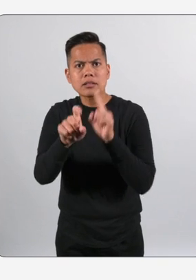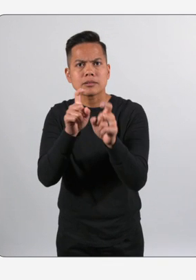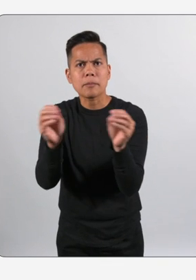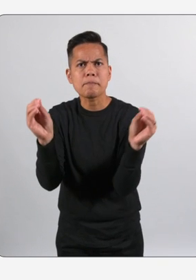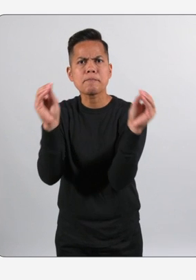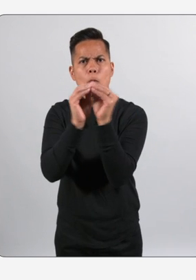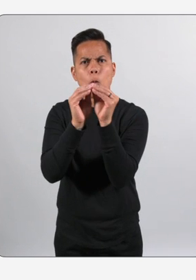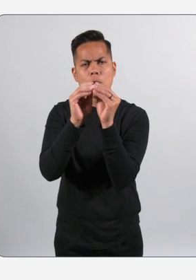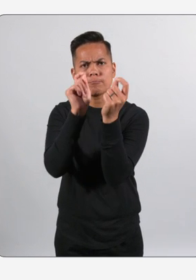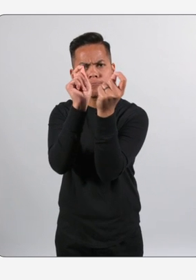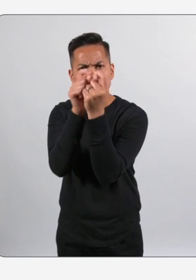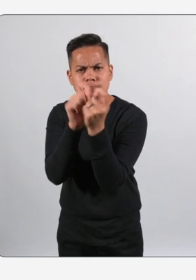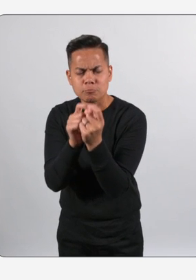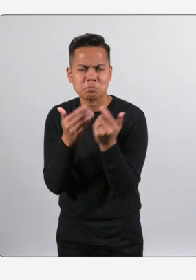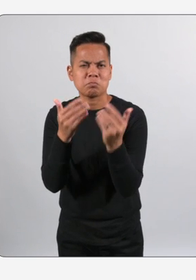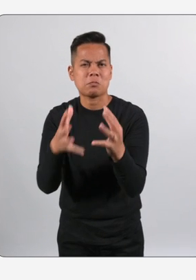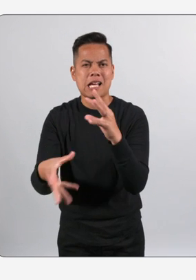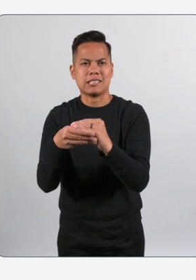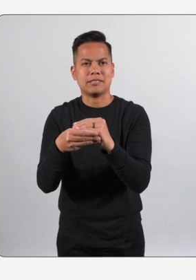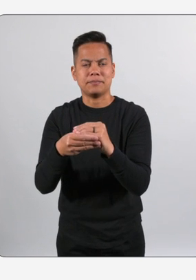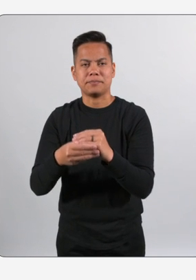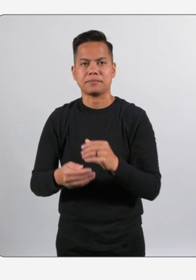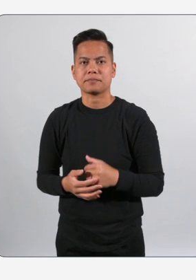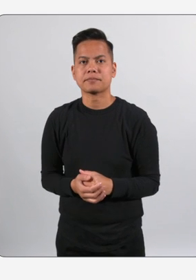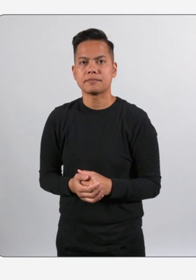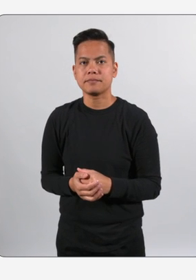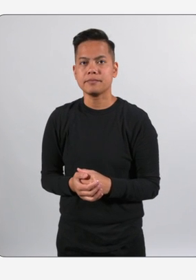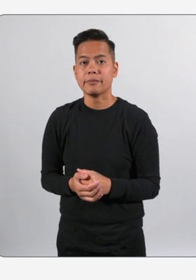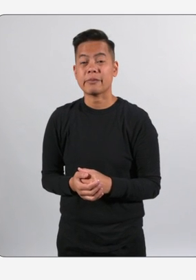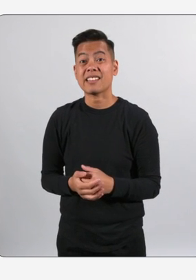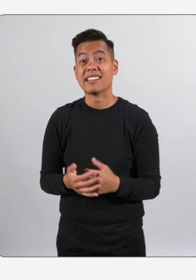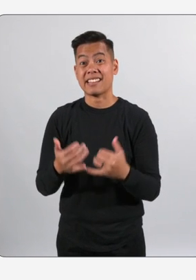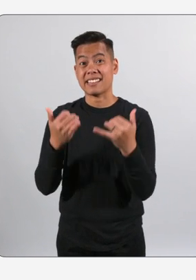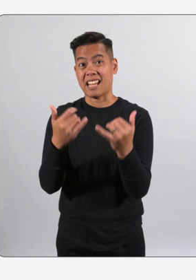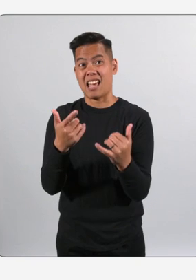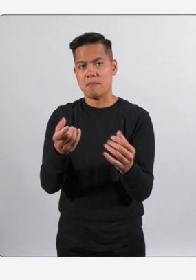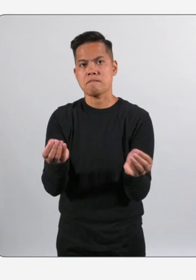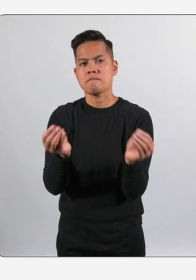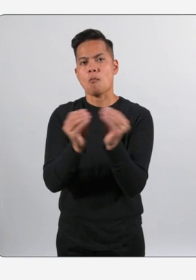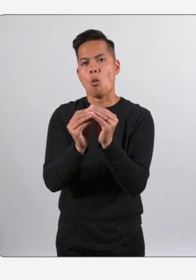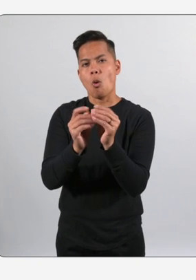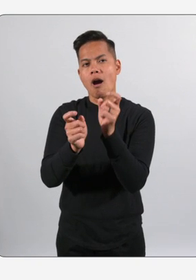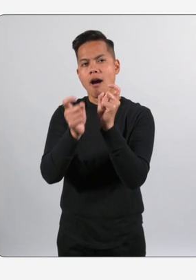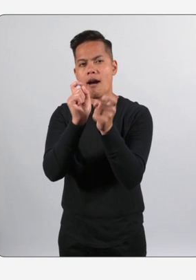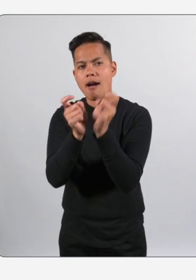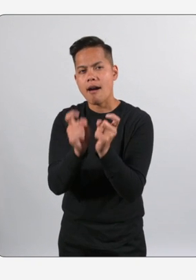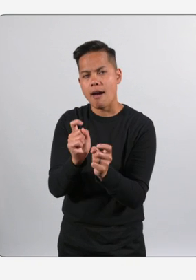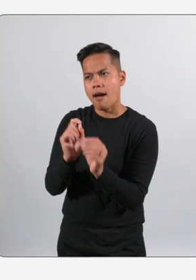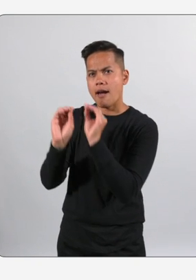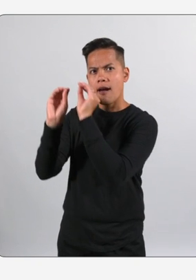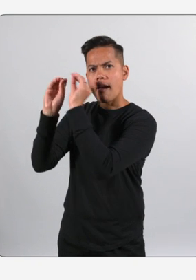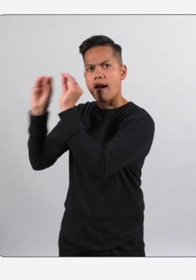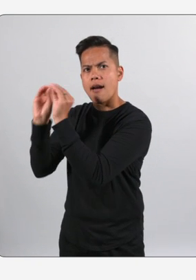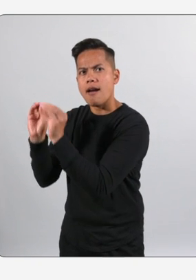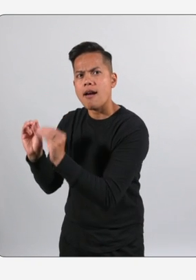those in. And now you have more customized assets and your headlines are under the character limits,